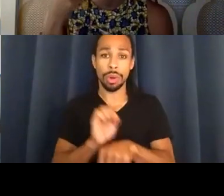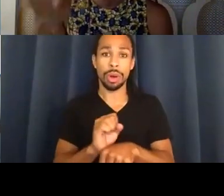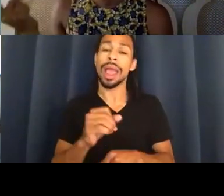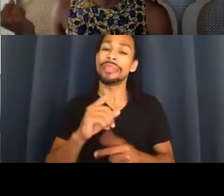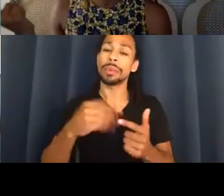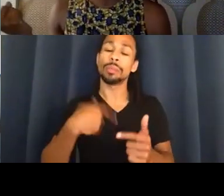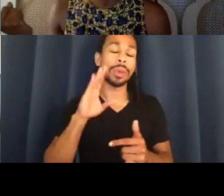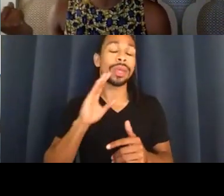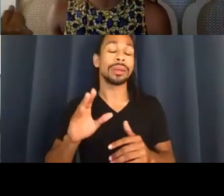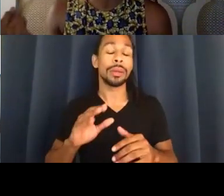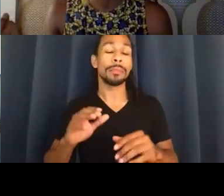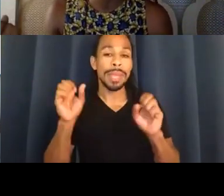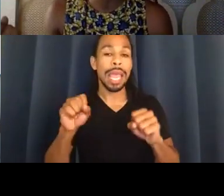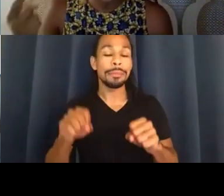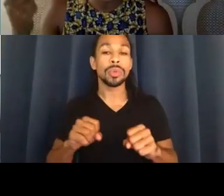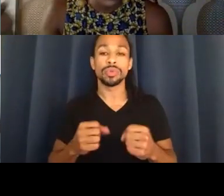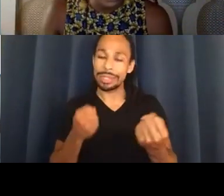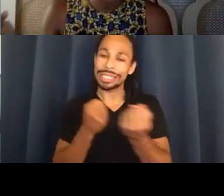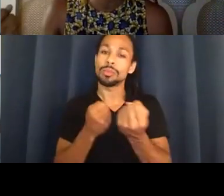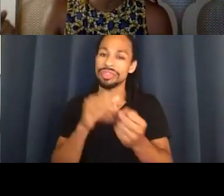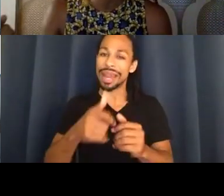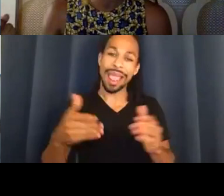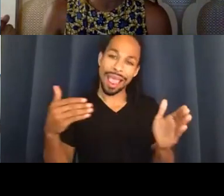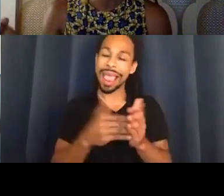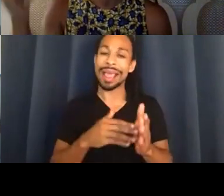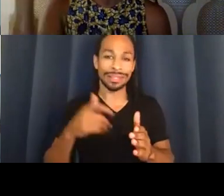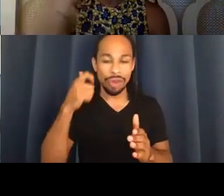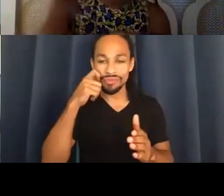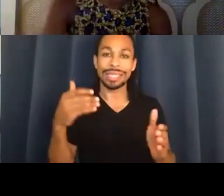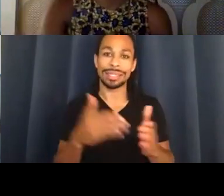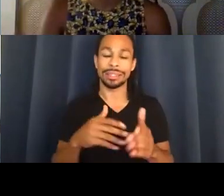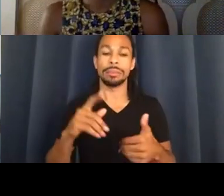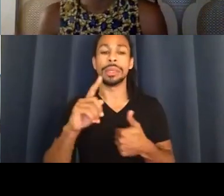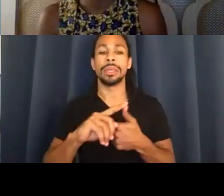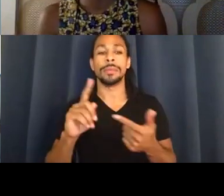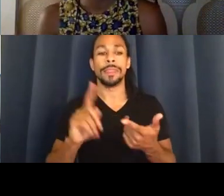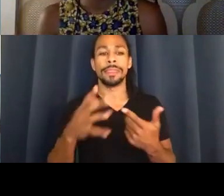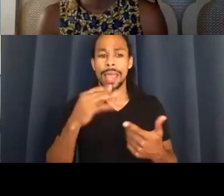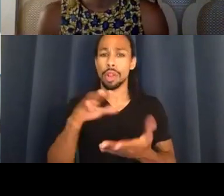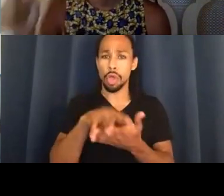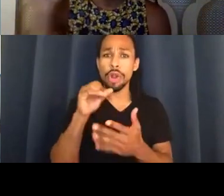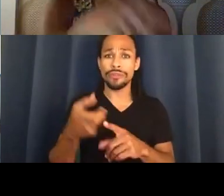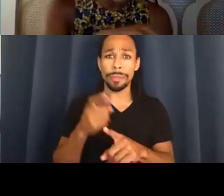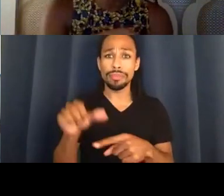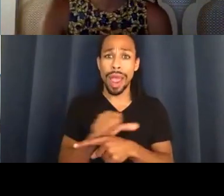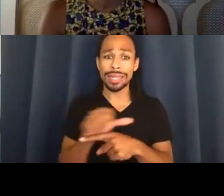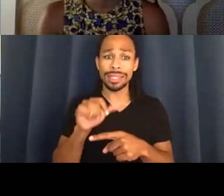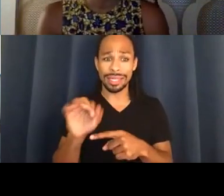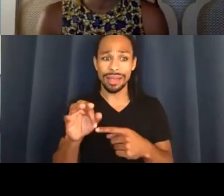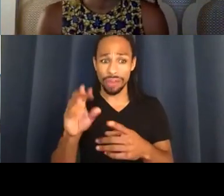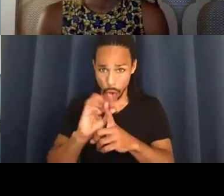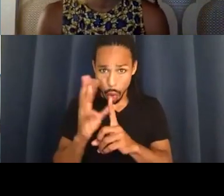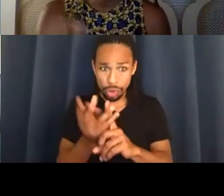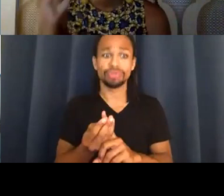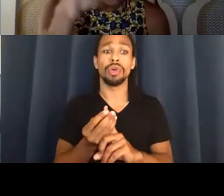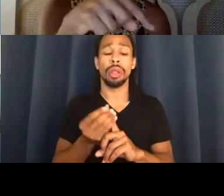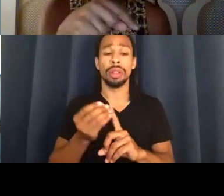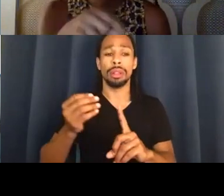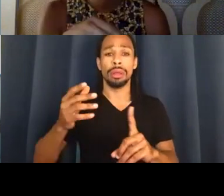learn from the practices of cultural ancestral communities who know how you to deal with this environment, and the earth,